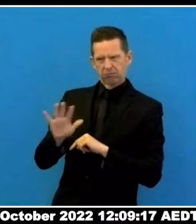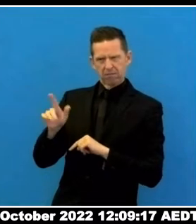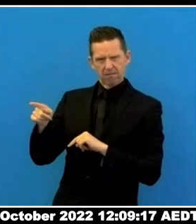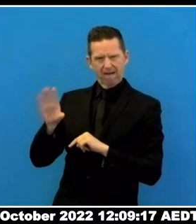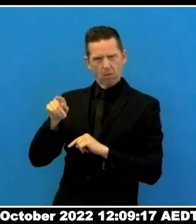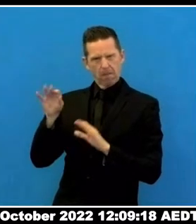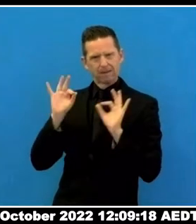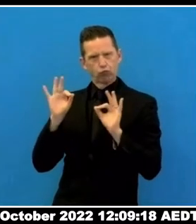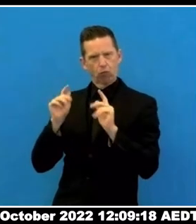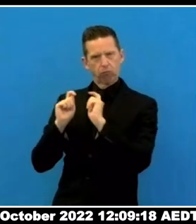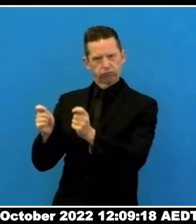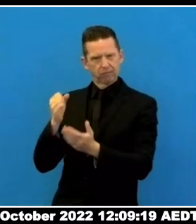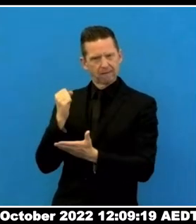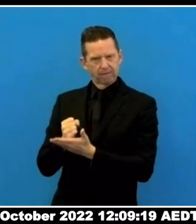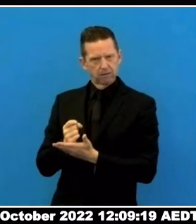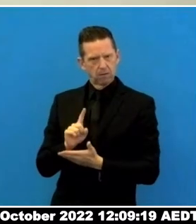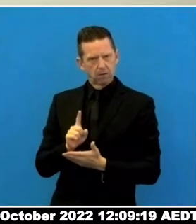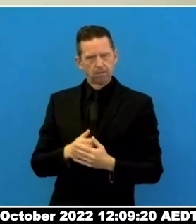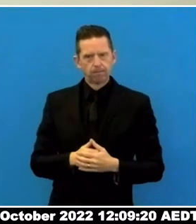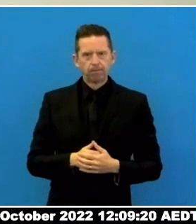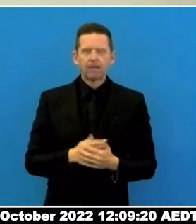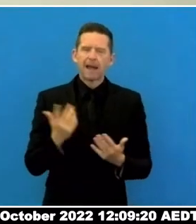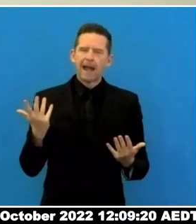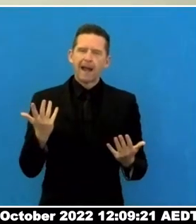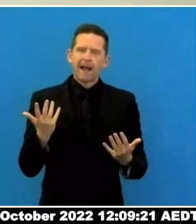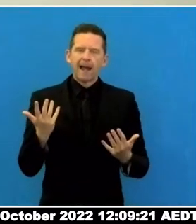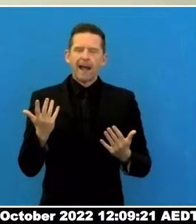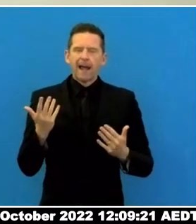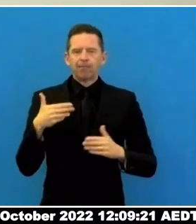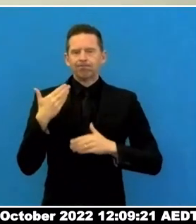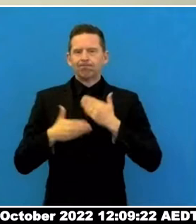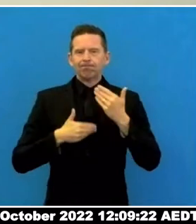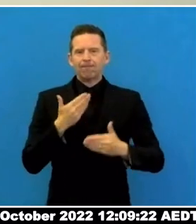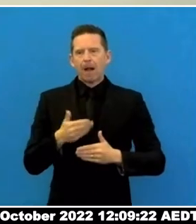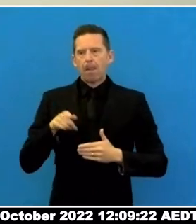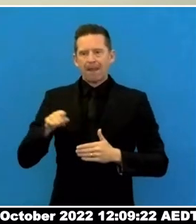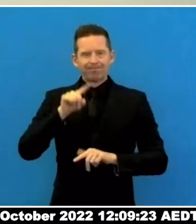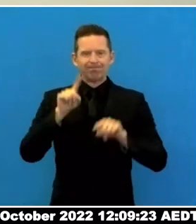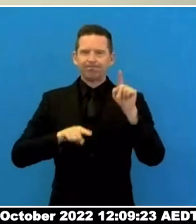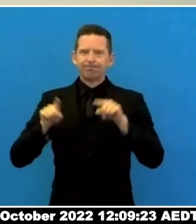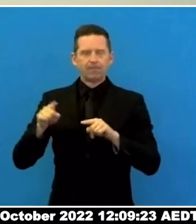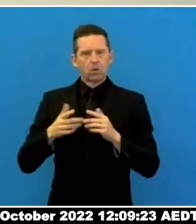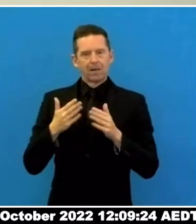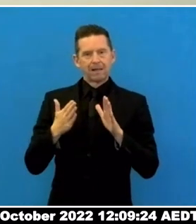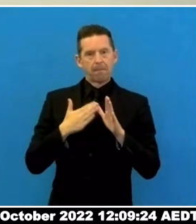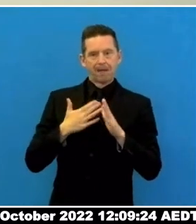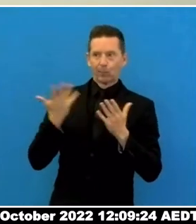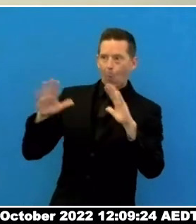Look, that really that really varies over time. So, over the years, that really varies according to what's happening in the world.